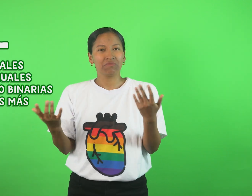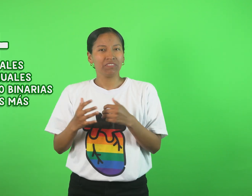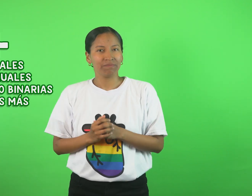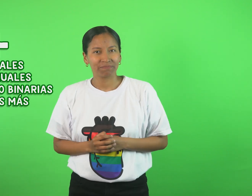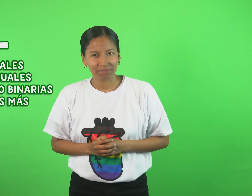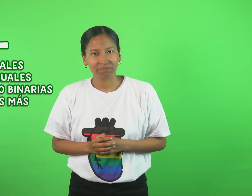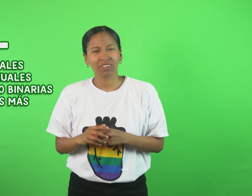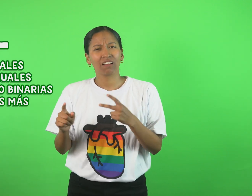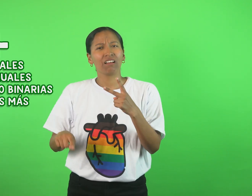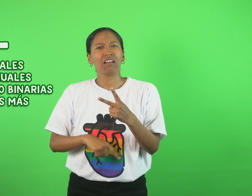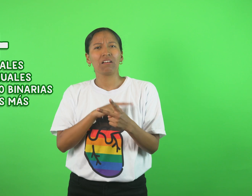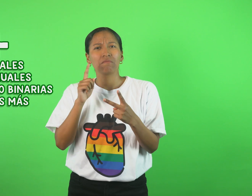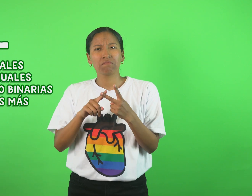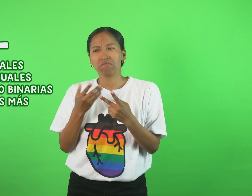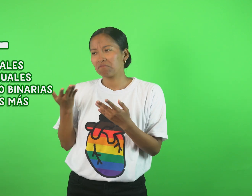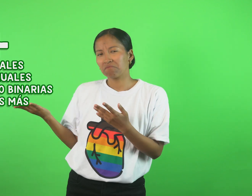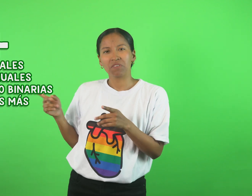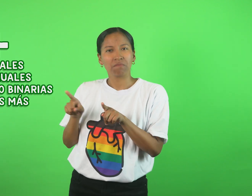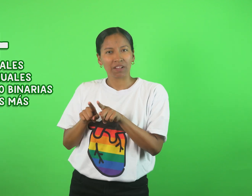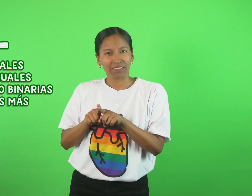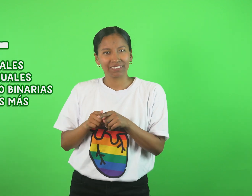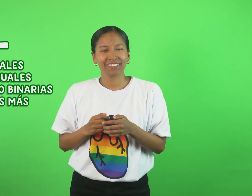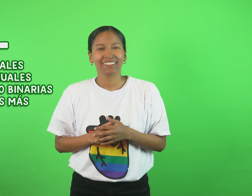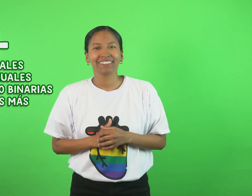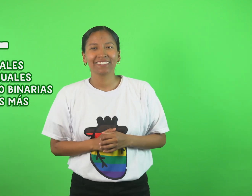demisexual